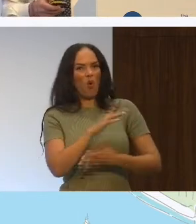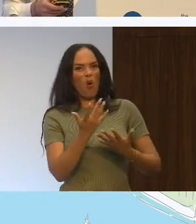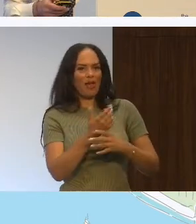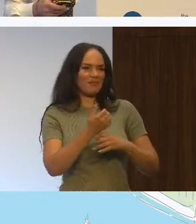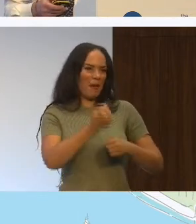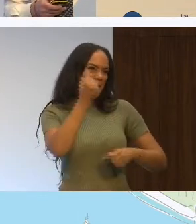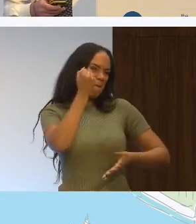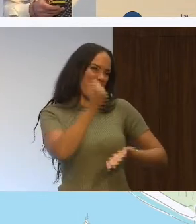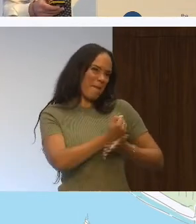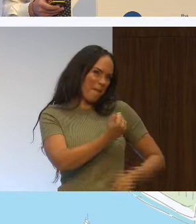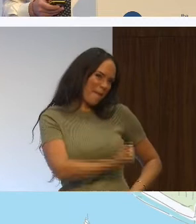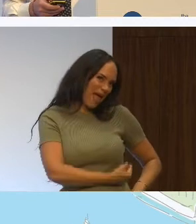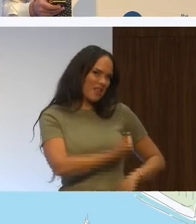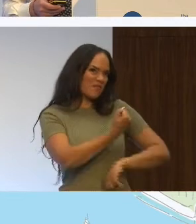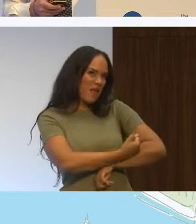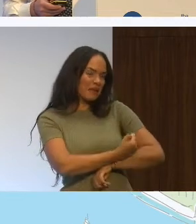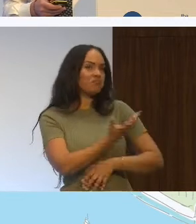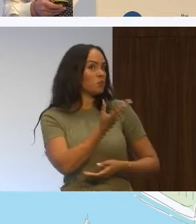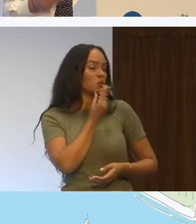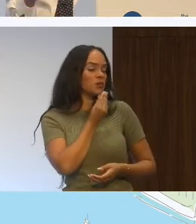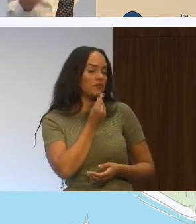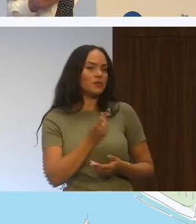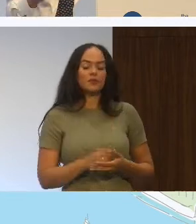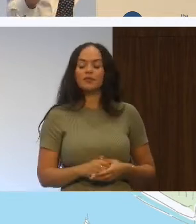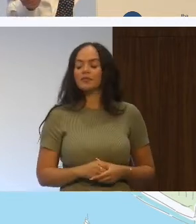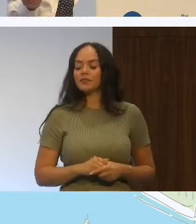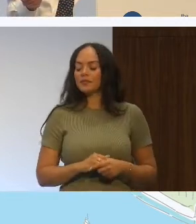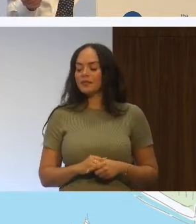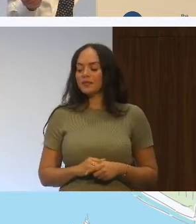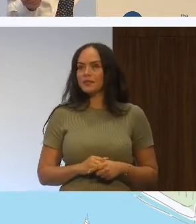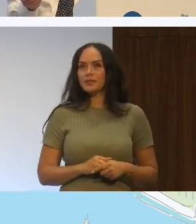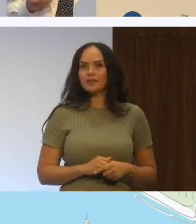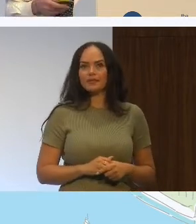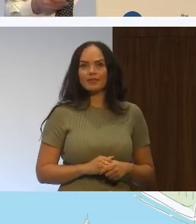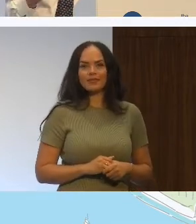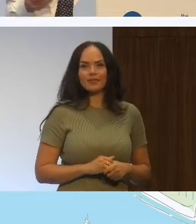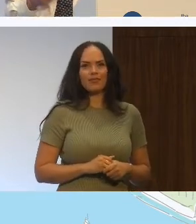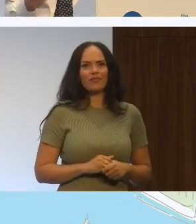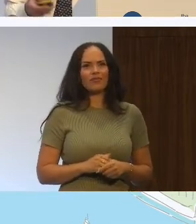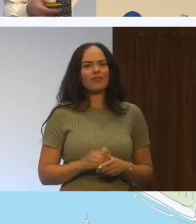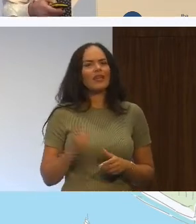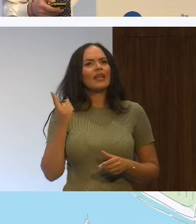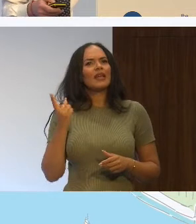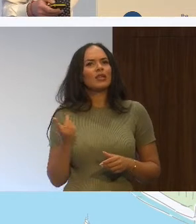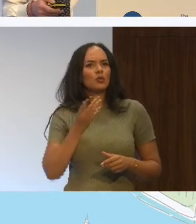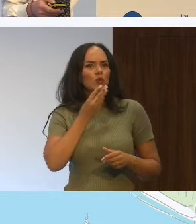And that can be very useful and these these these triptans are used in slightly different situations.